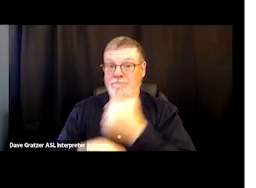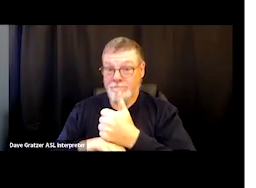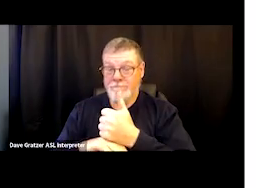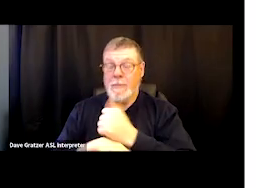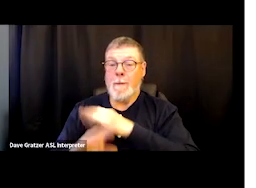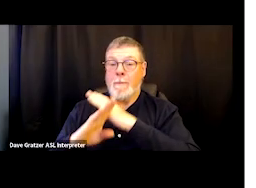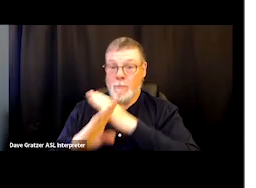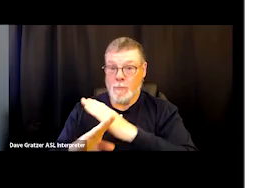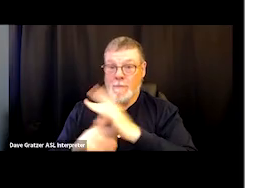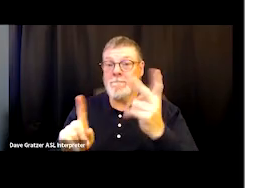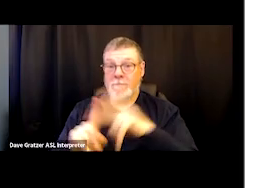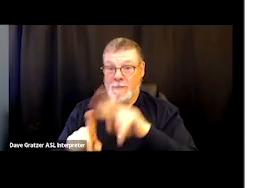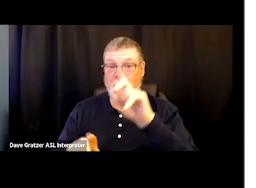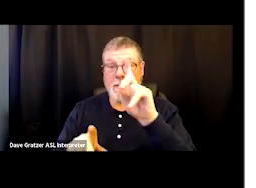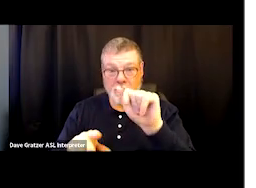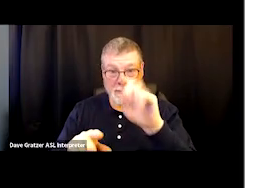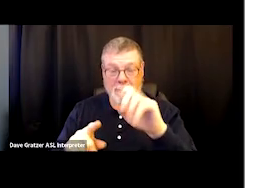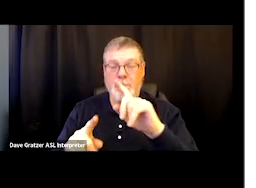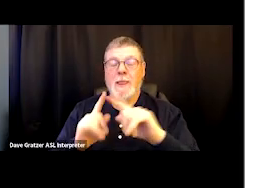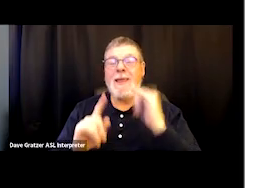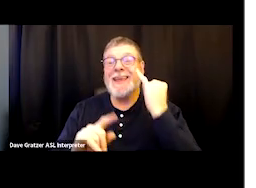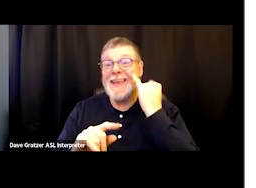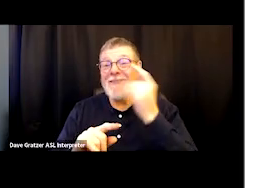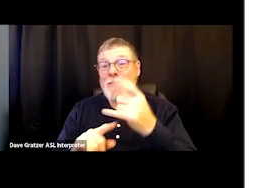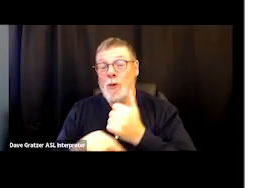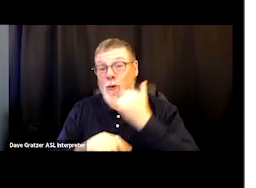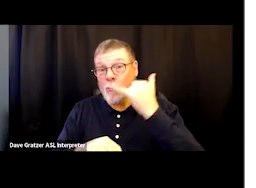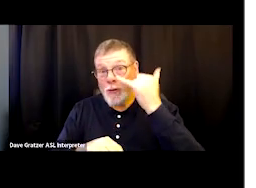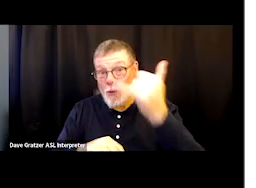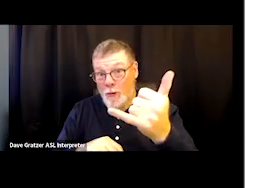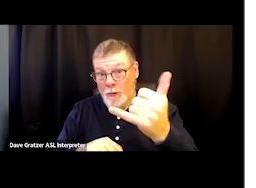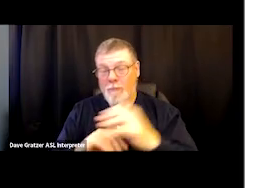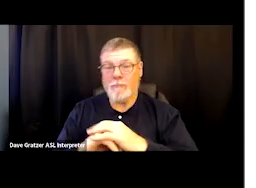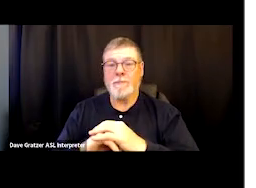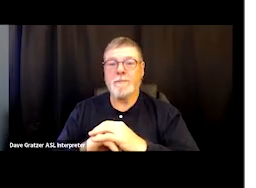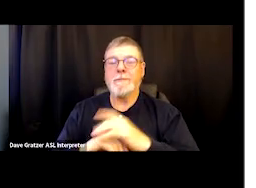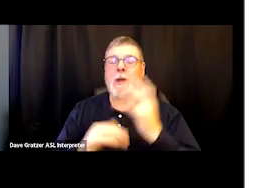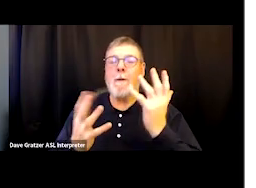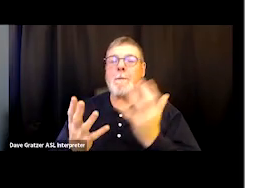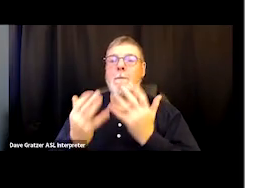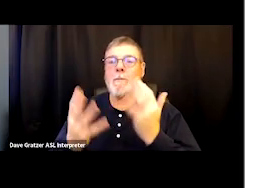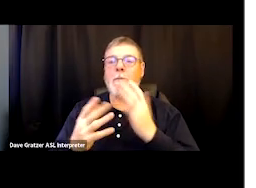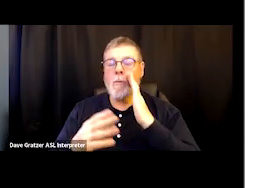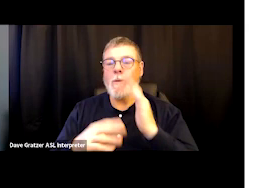But generally, if you're calling Social Security to set a protective filing date, they'll probably set your applicant up